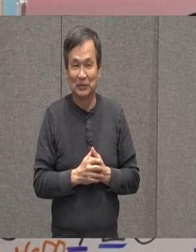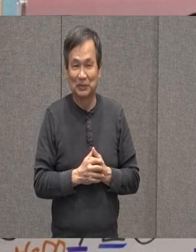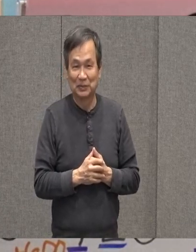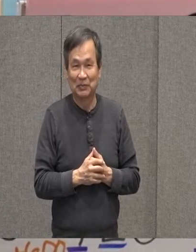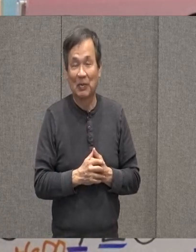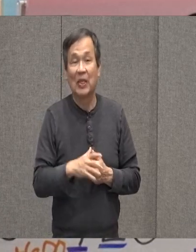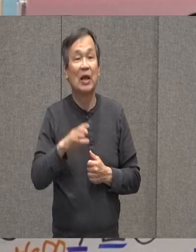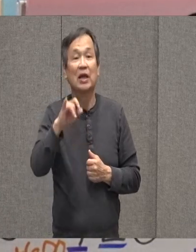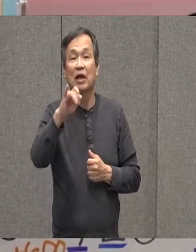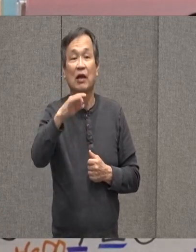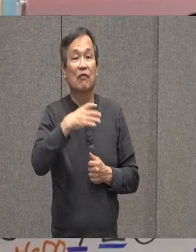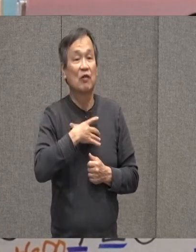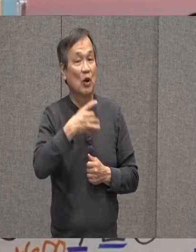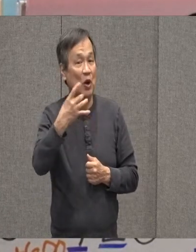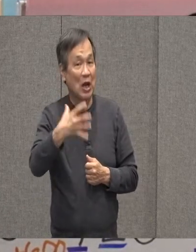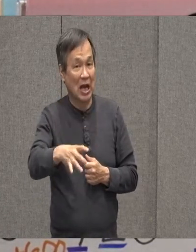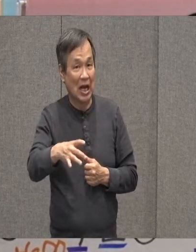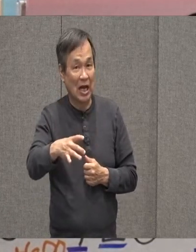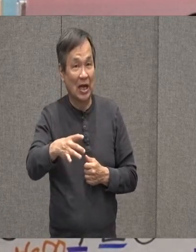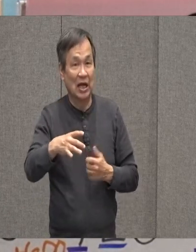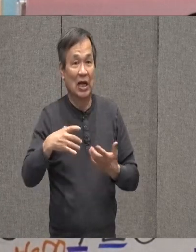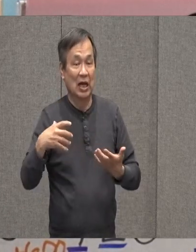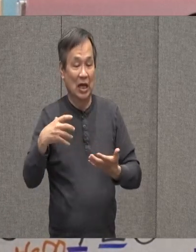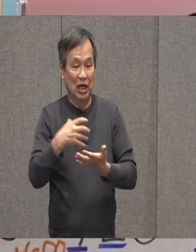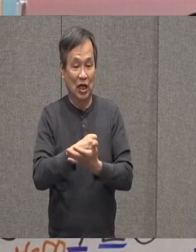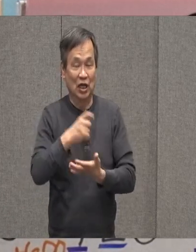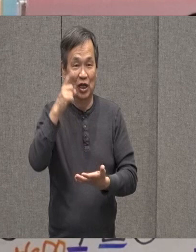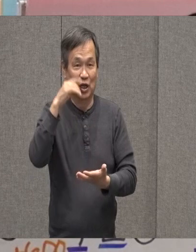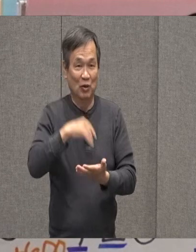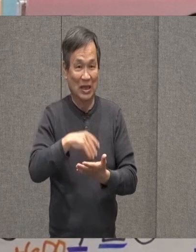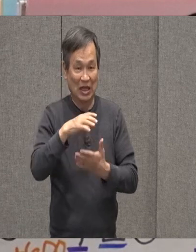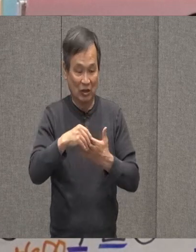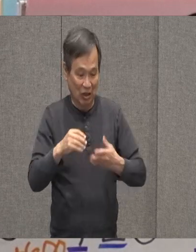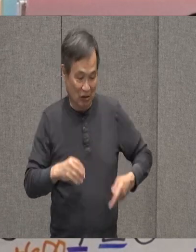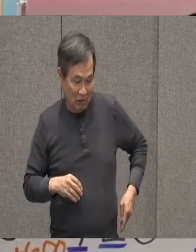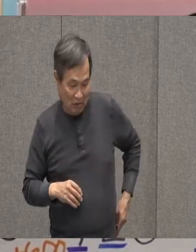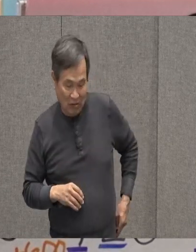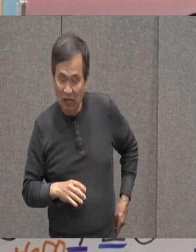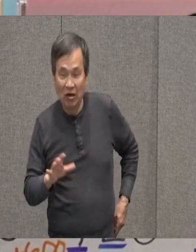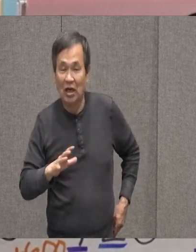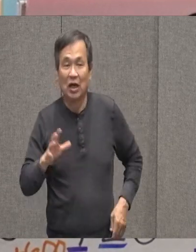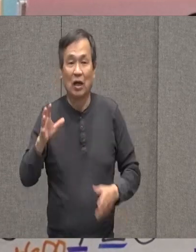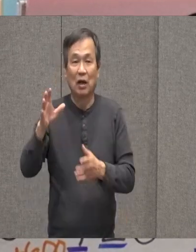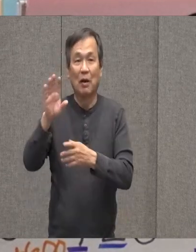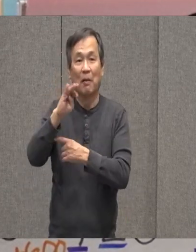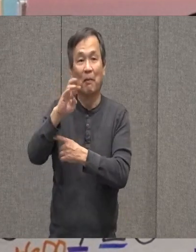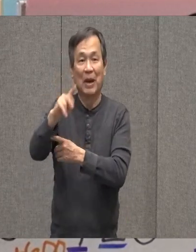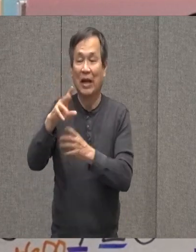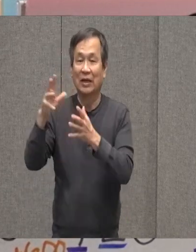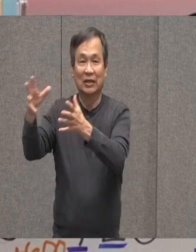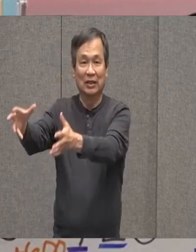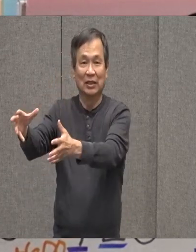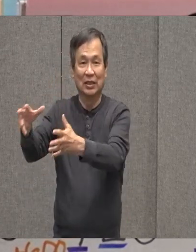If you don't like the idea of carrying $1,000 around with you, you could put it in the bank and pay for the hippo with a check.